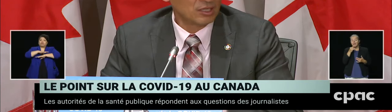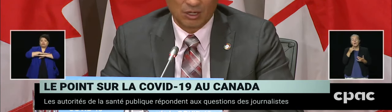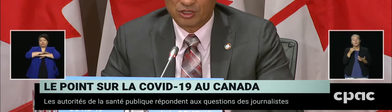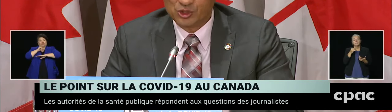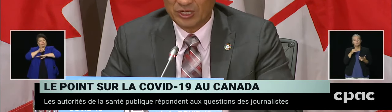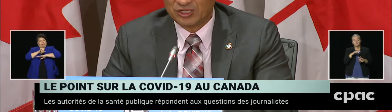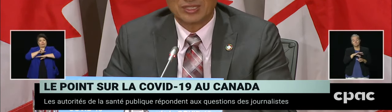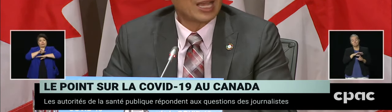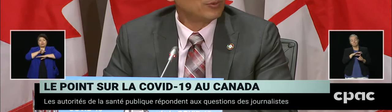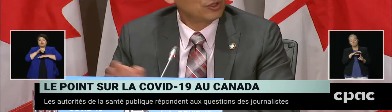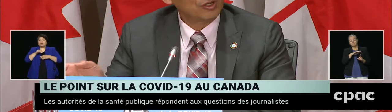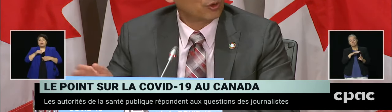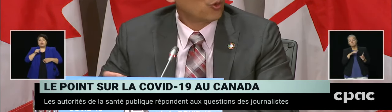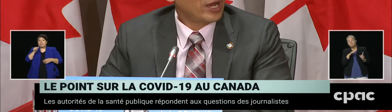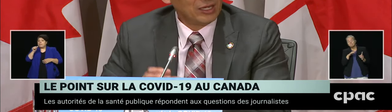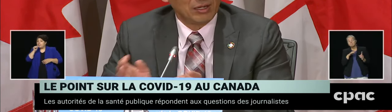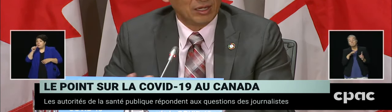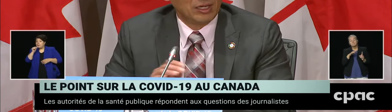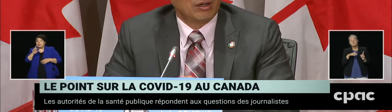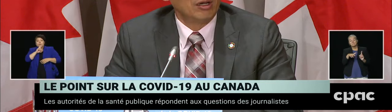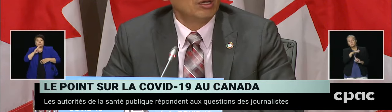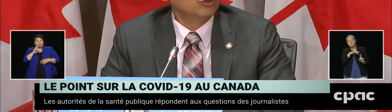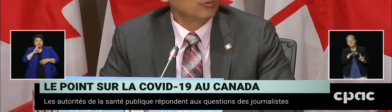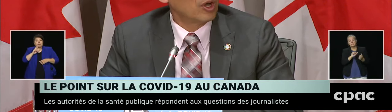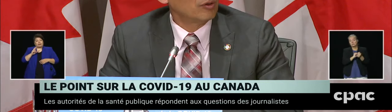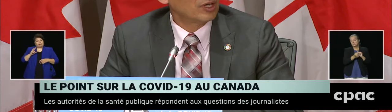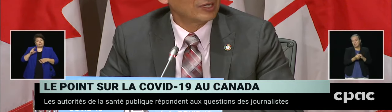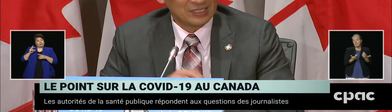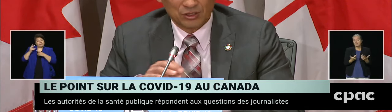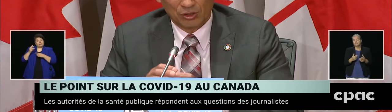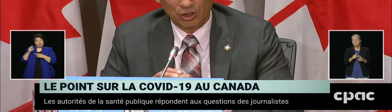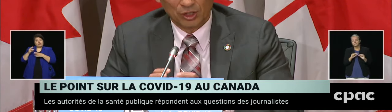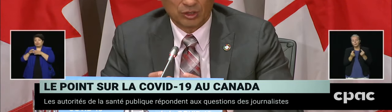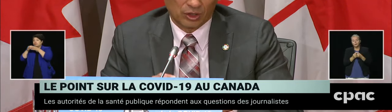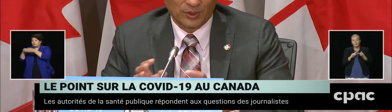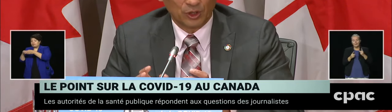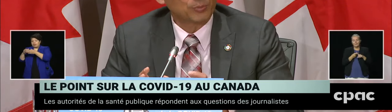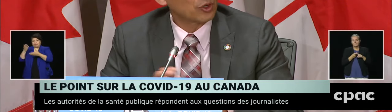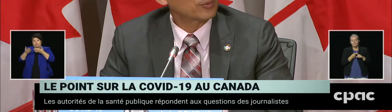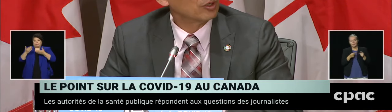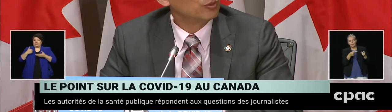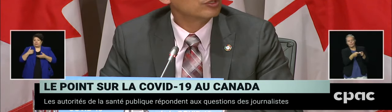EVEN THE CONTEXT IN GOING TO RESTAURANTS AND BARS HAS CHANGED.